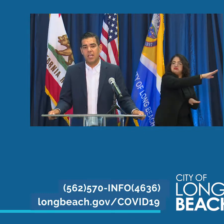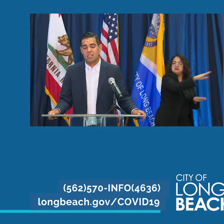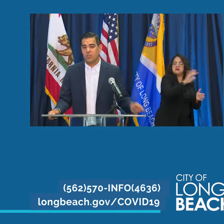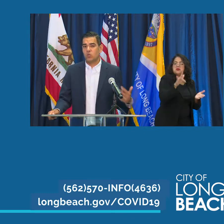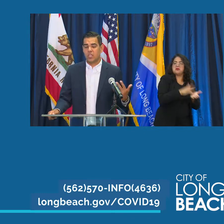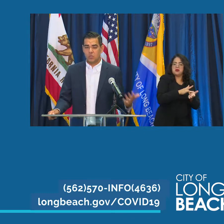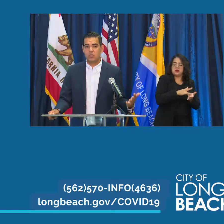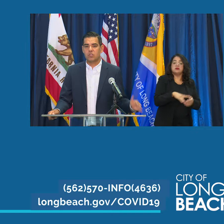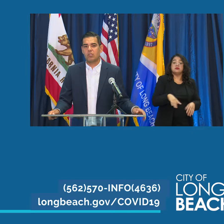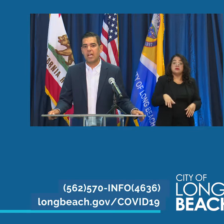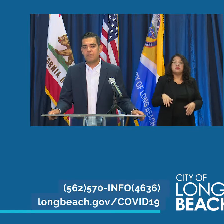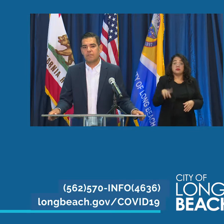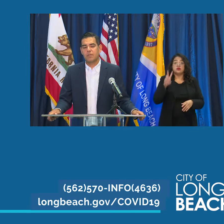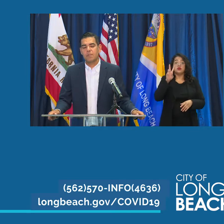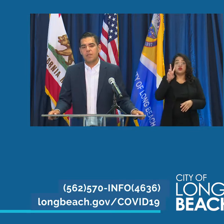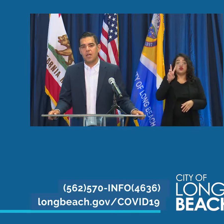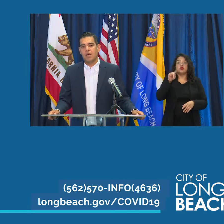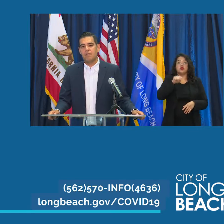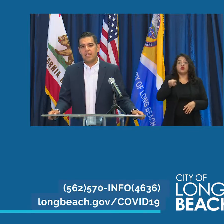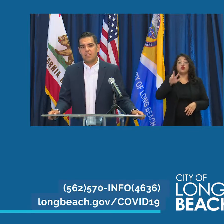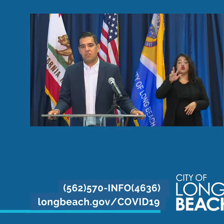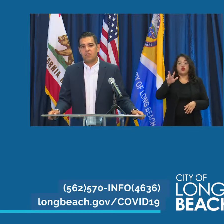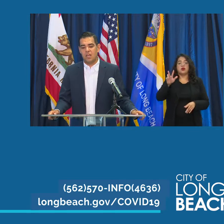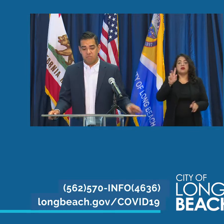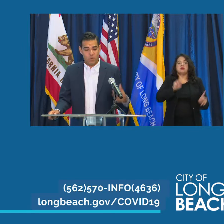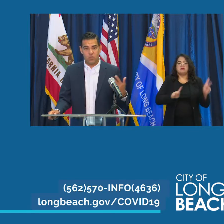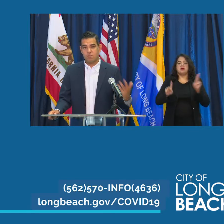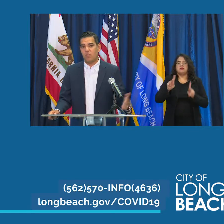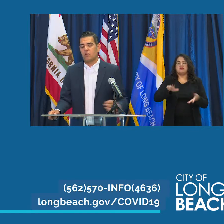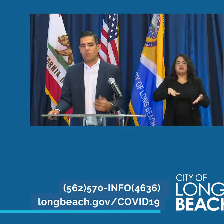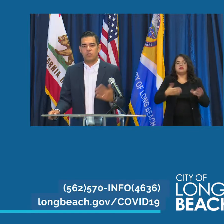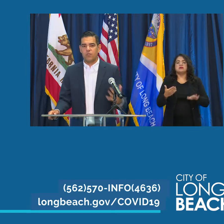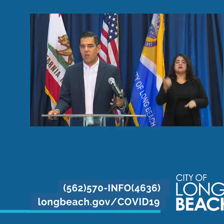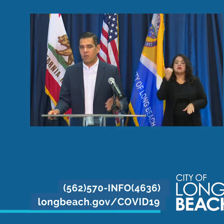individuals that loses their life is someone's mother, someone's father, a